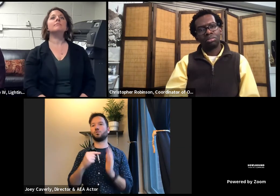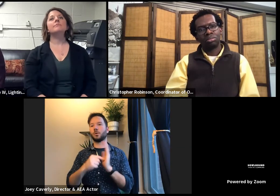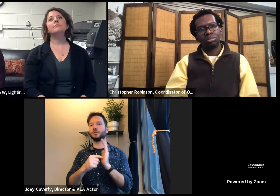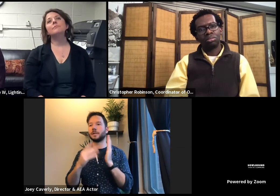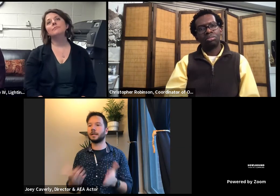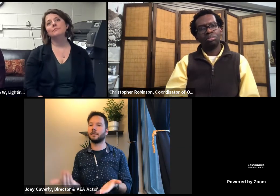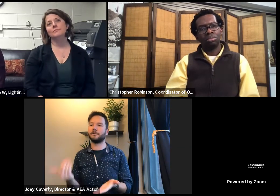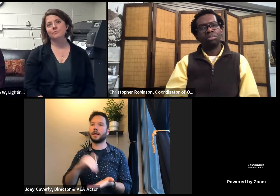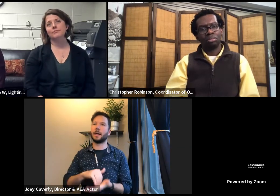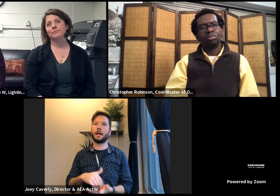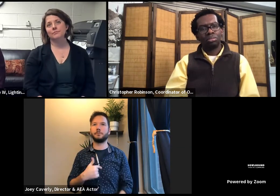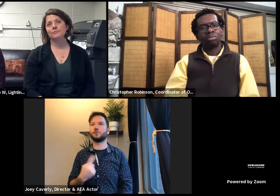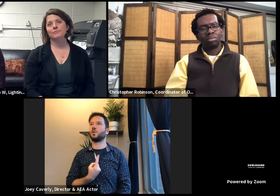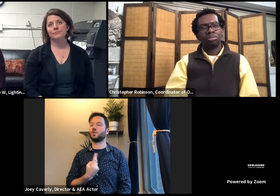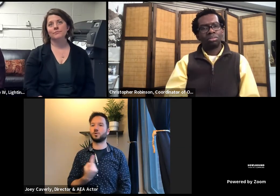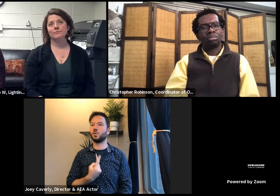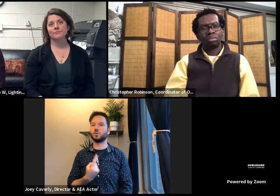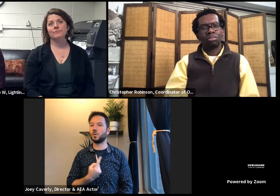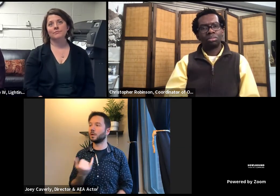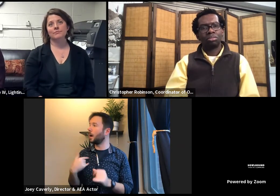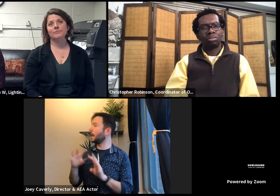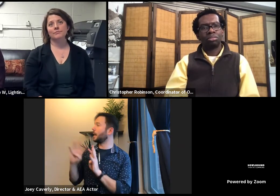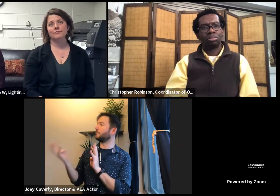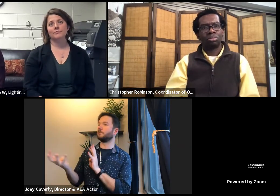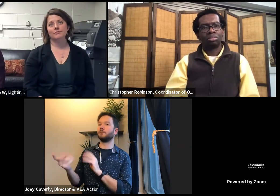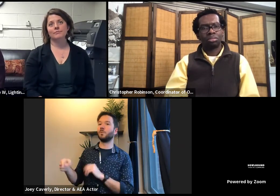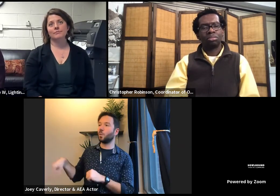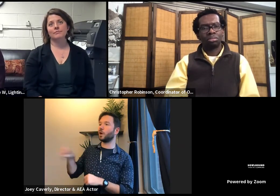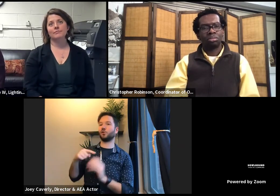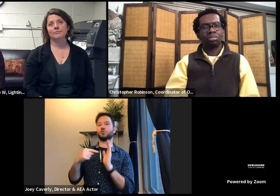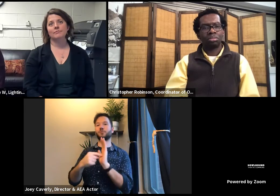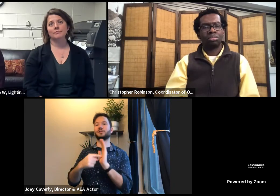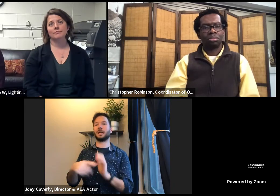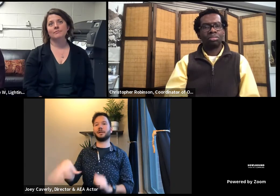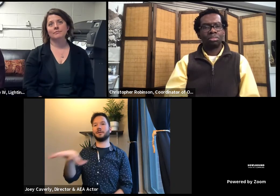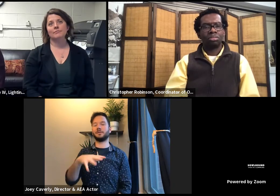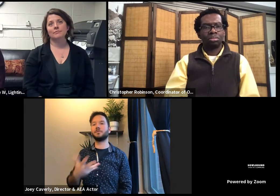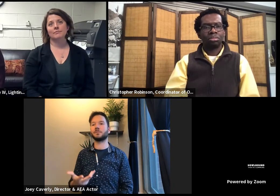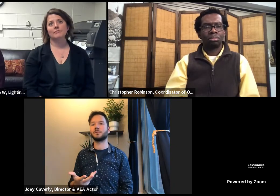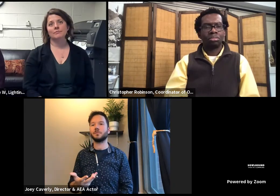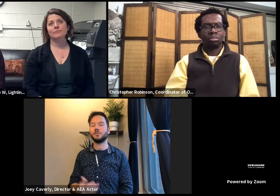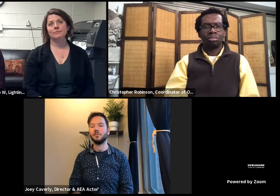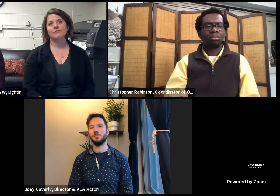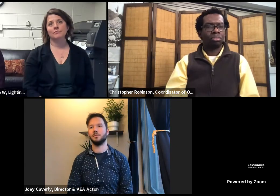and it was a wonderful feeling. When I'm the only one in the room, I feel weighted with being a representative